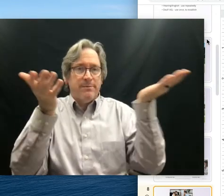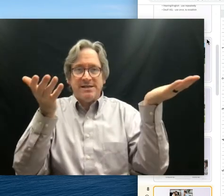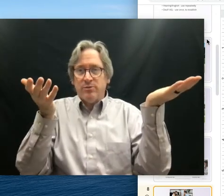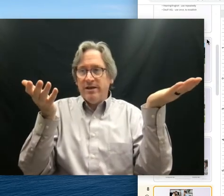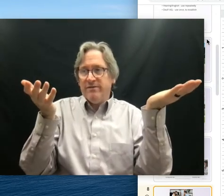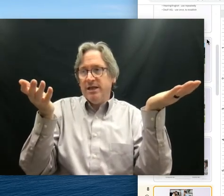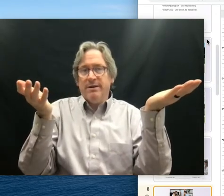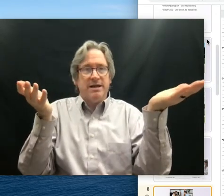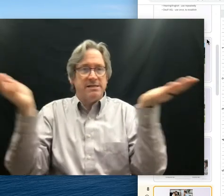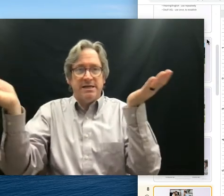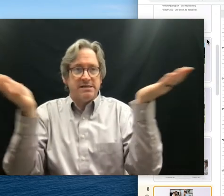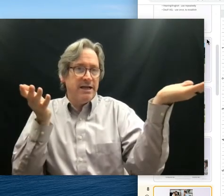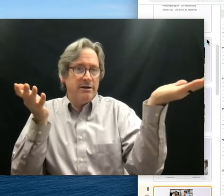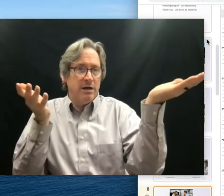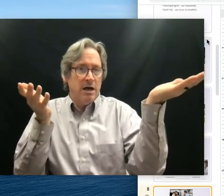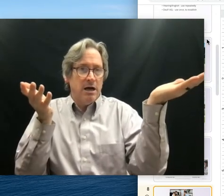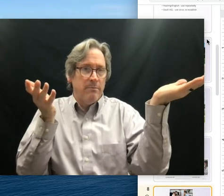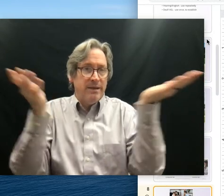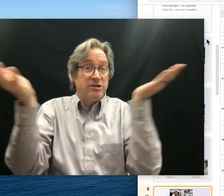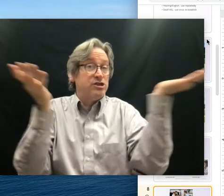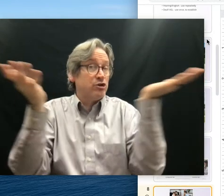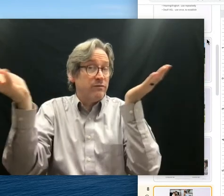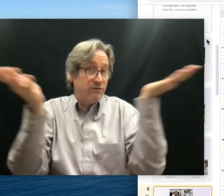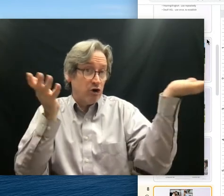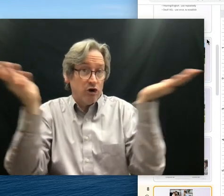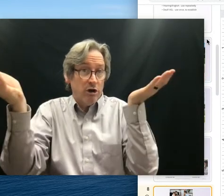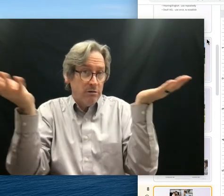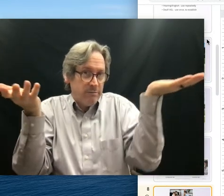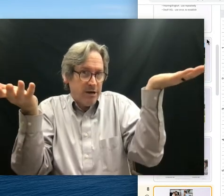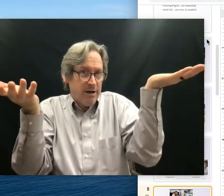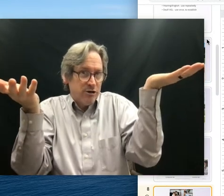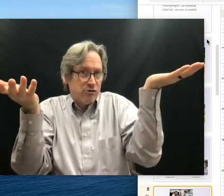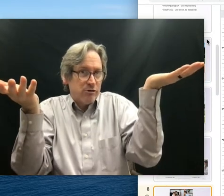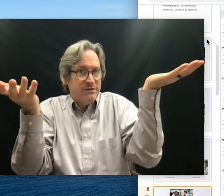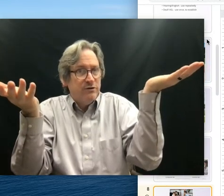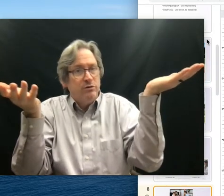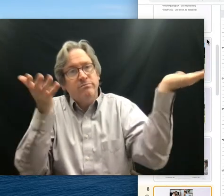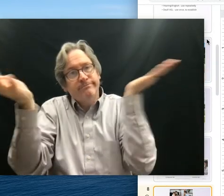best way of thinking about it is it's like uh being a server carrying in trays of food